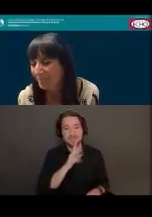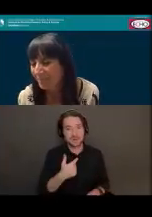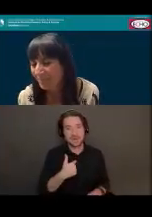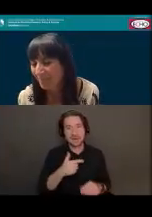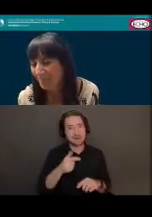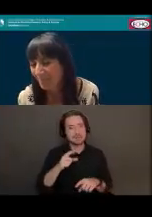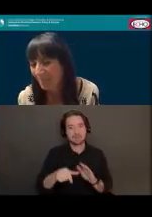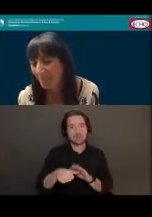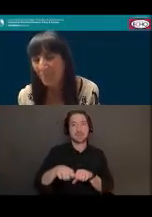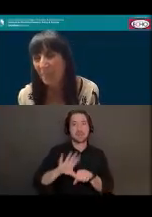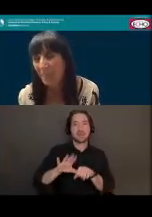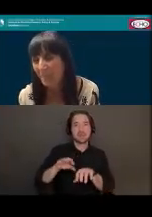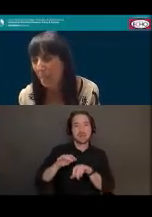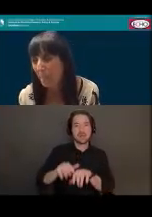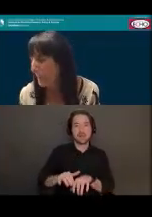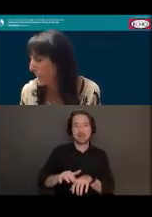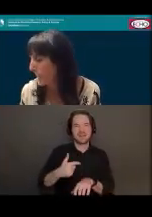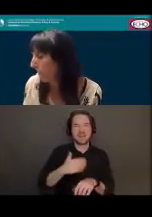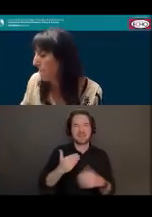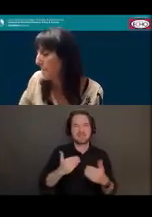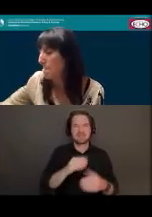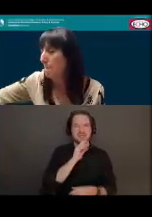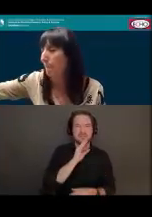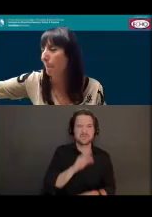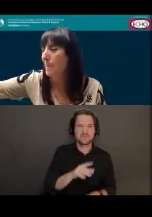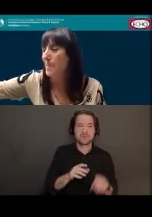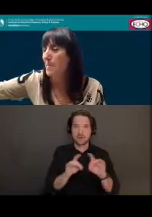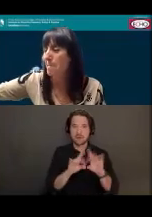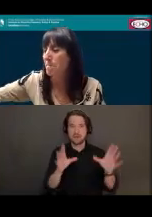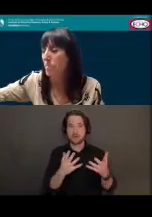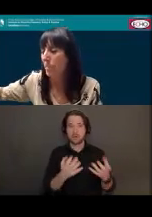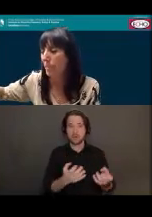Pat Boyle: Well, she clearly wanted him to attend to the toy,